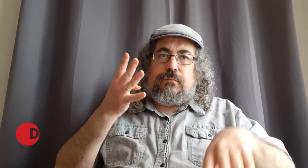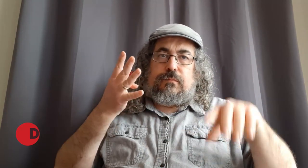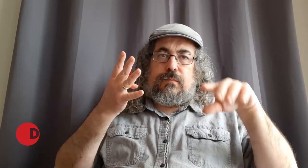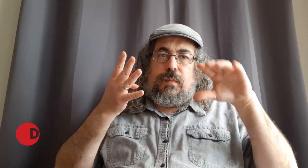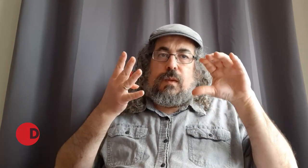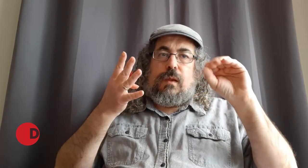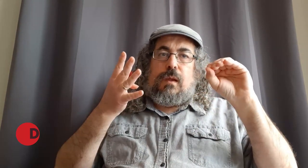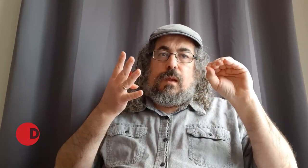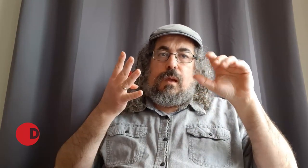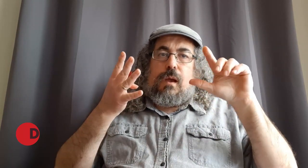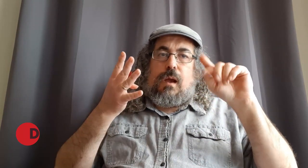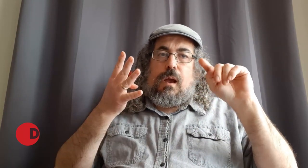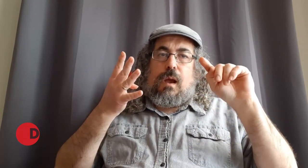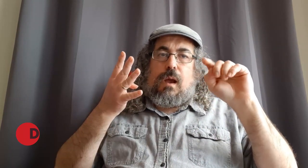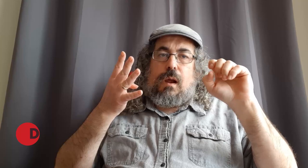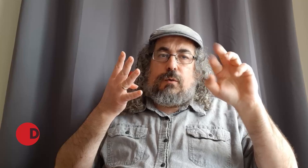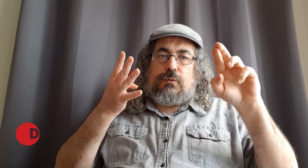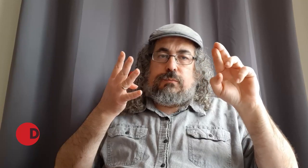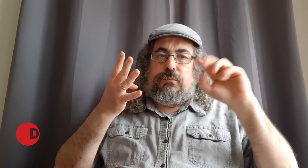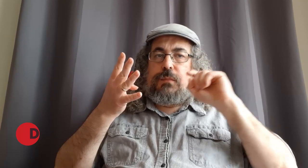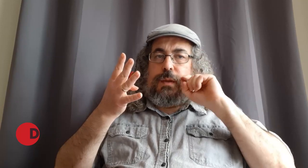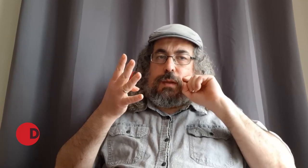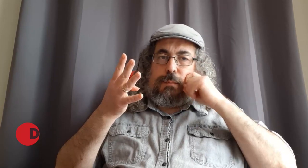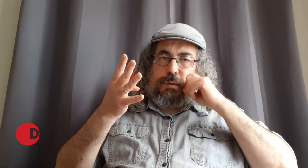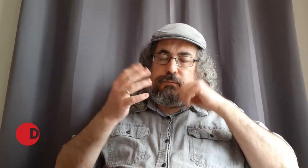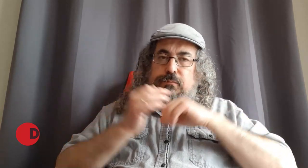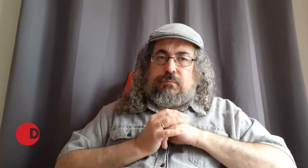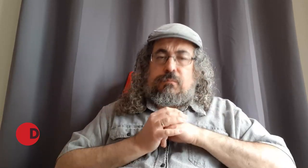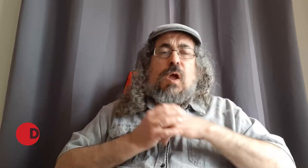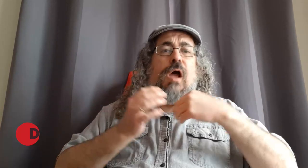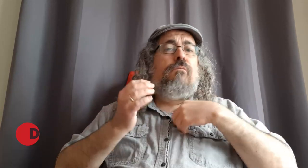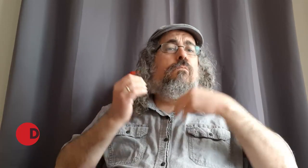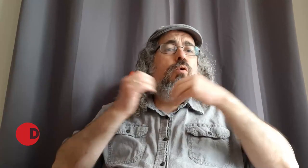and Otter for Apple.